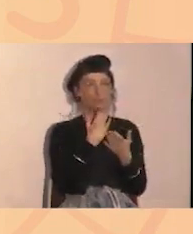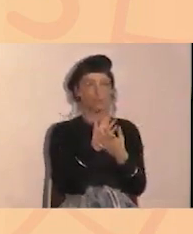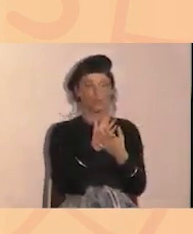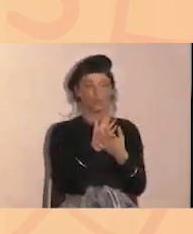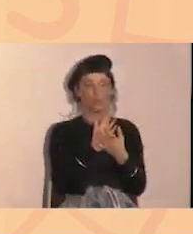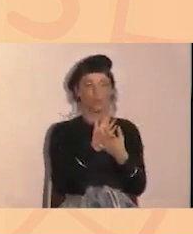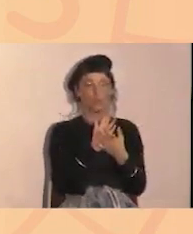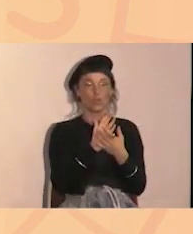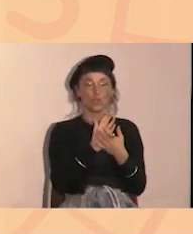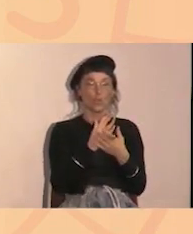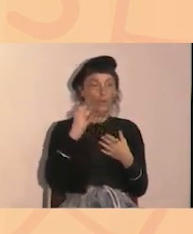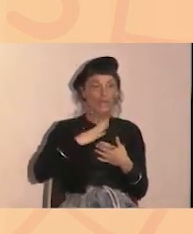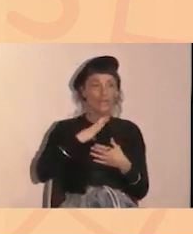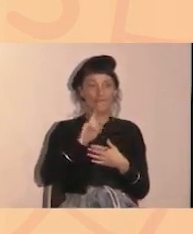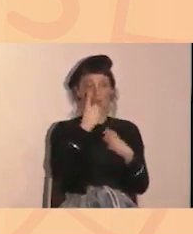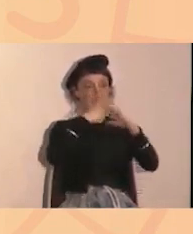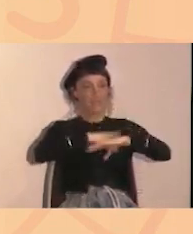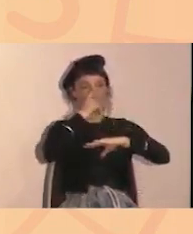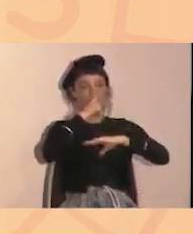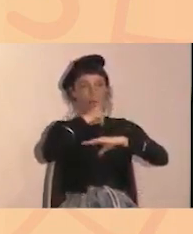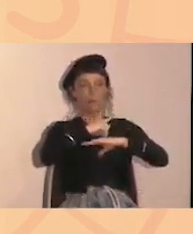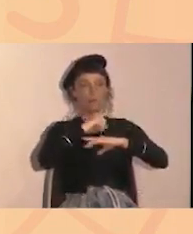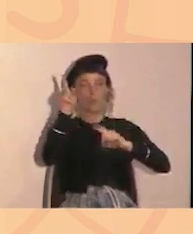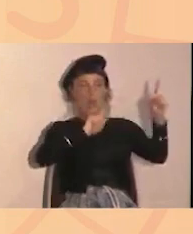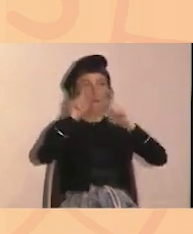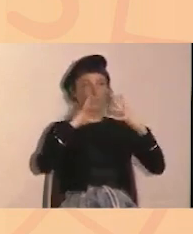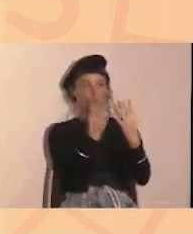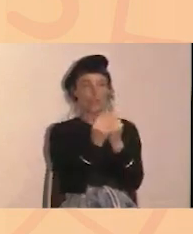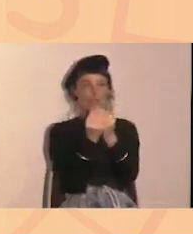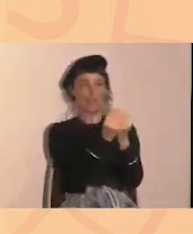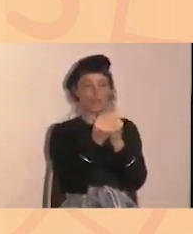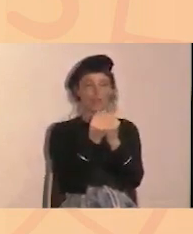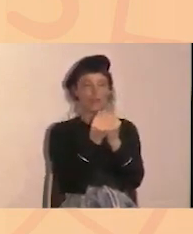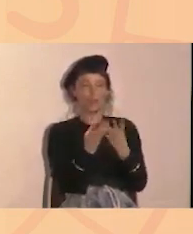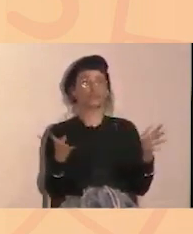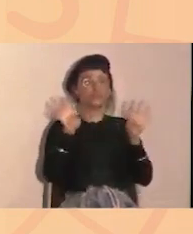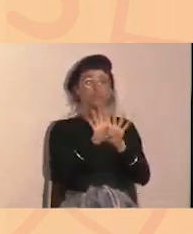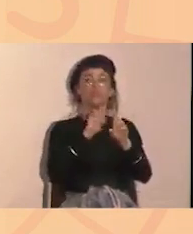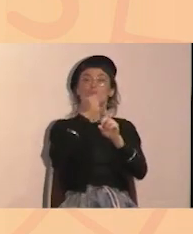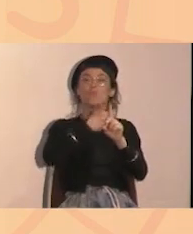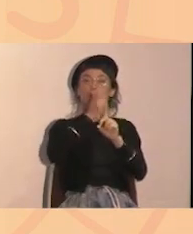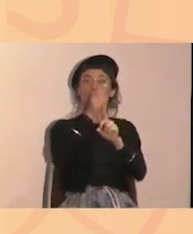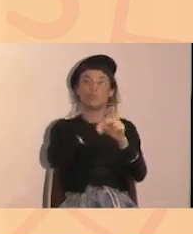to come together and to stand together in a protest environment. So, to have exhibitions that could do this.